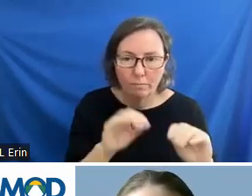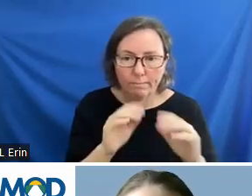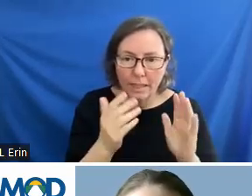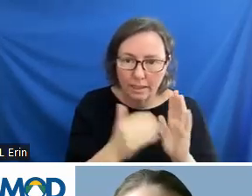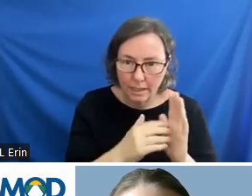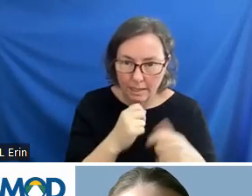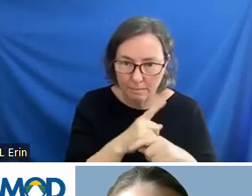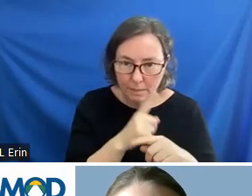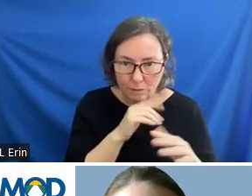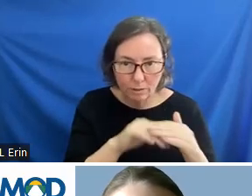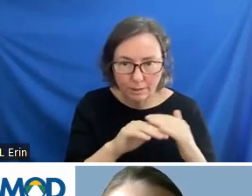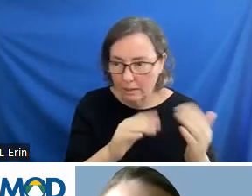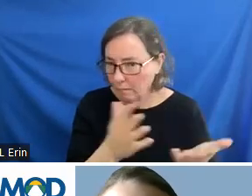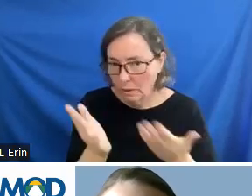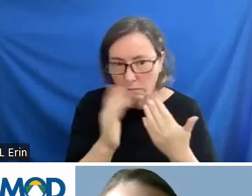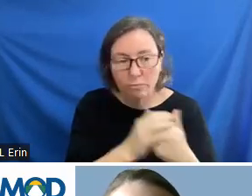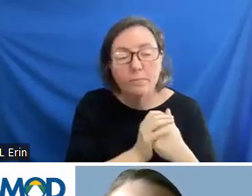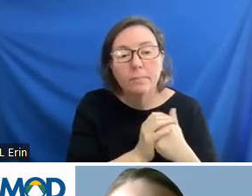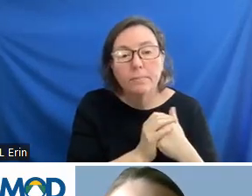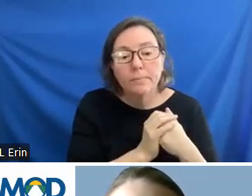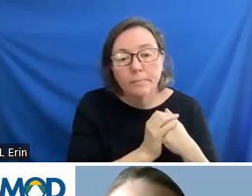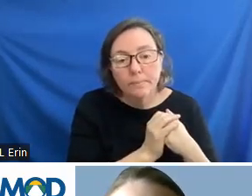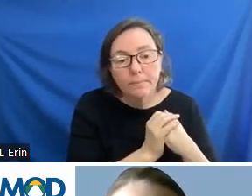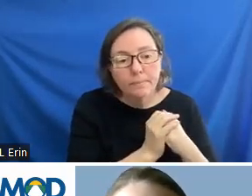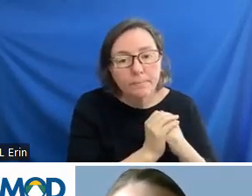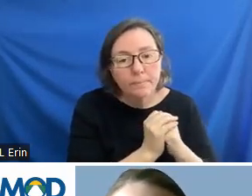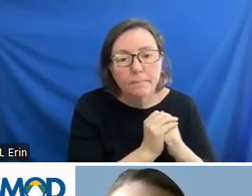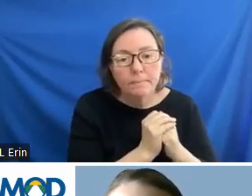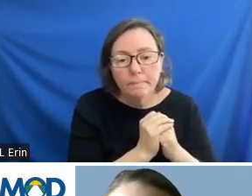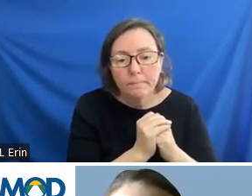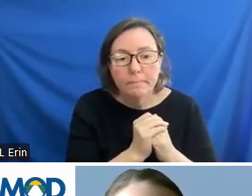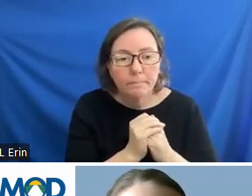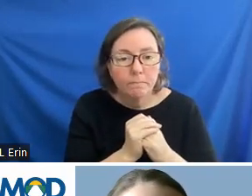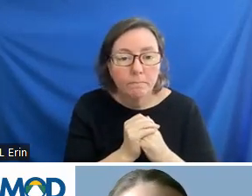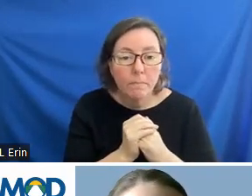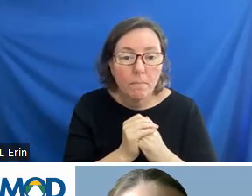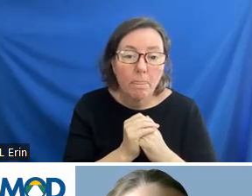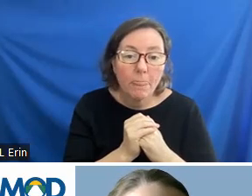in case you need that. All right.